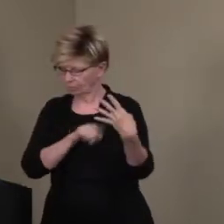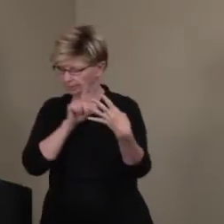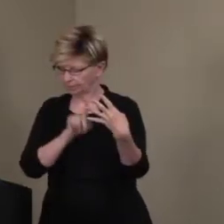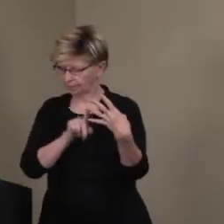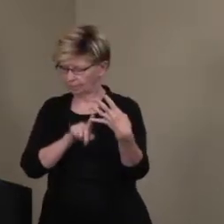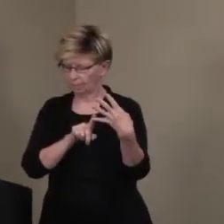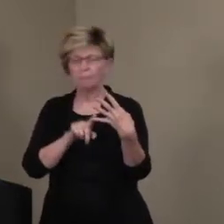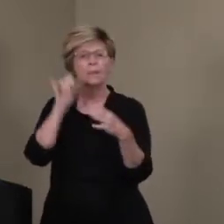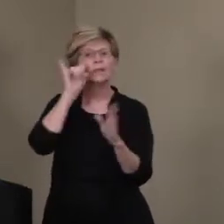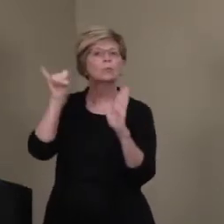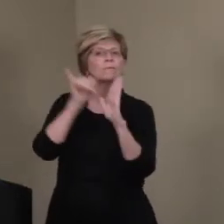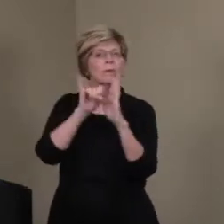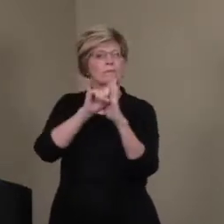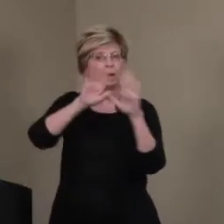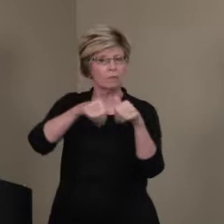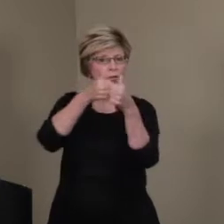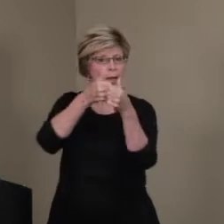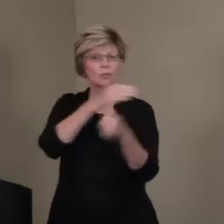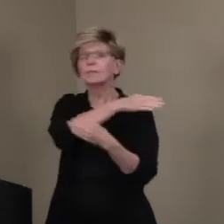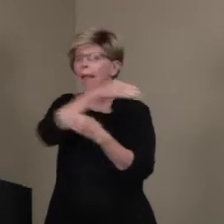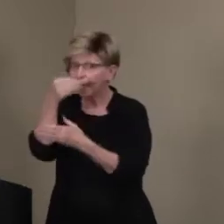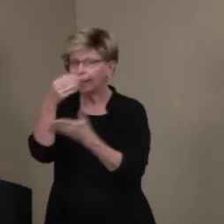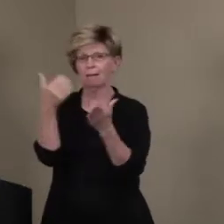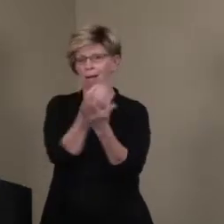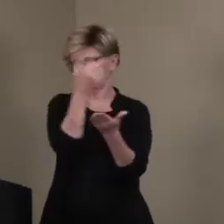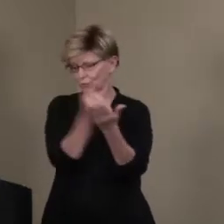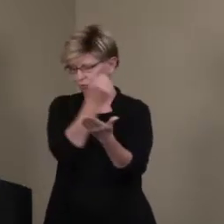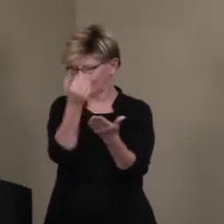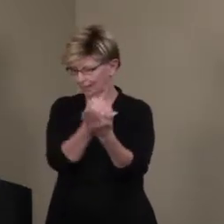of the four main components and to identify the challenges and the